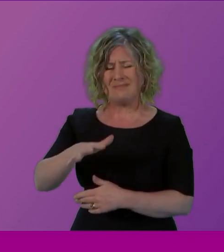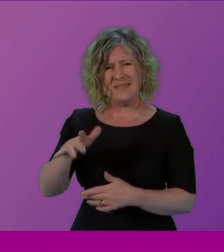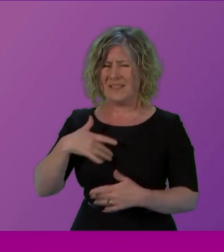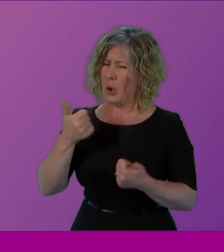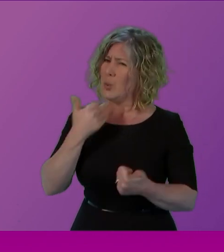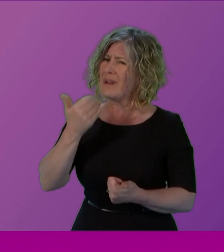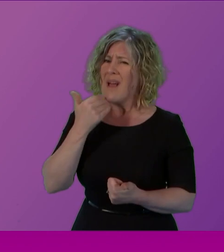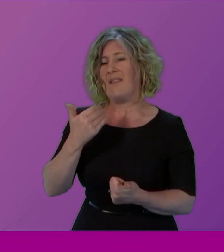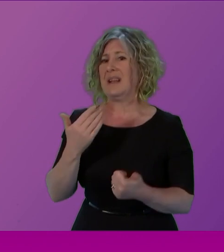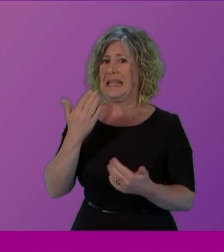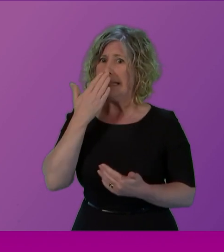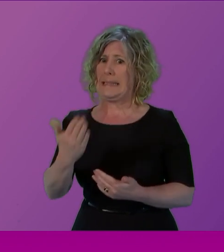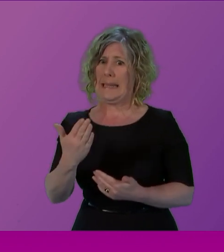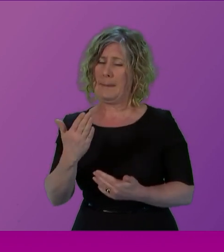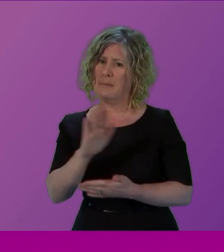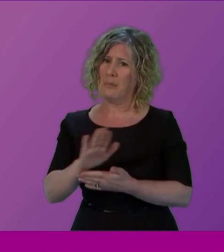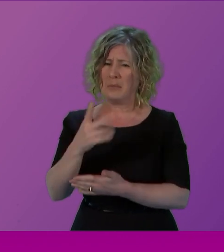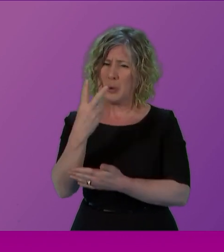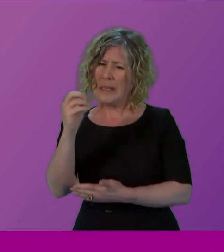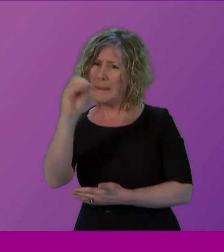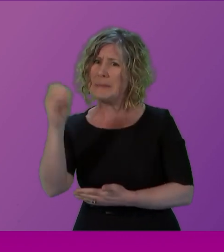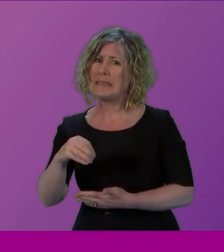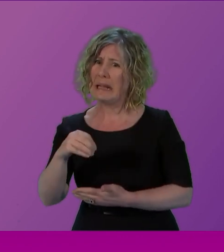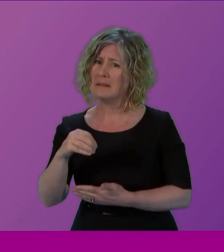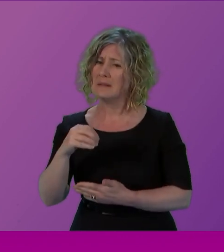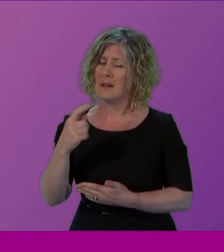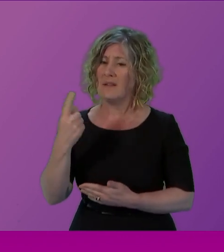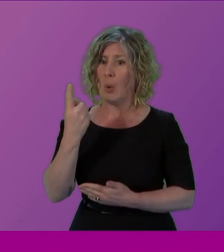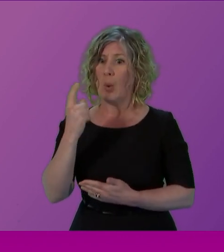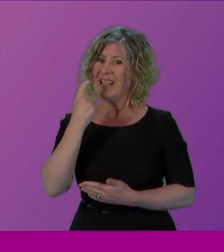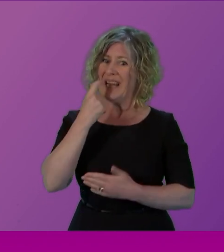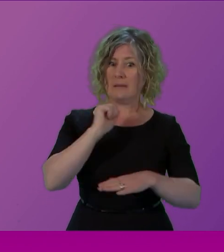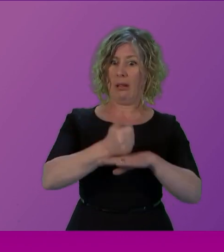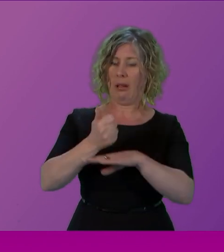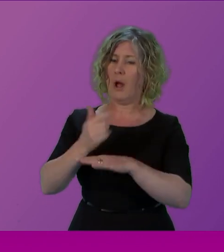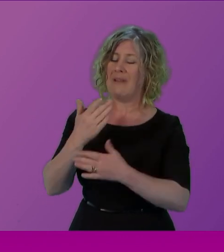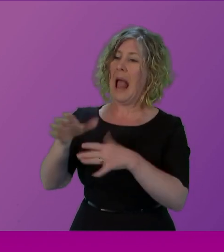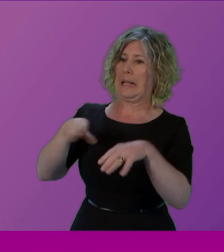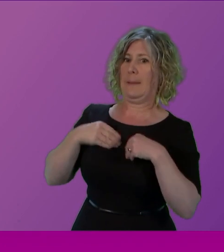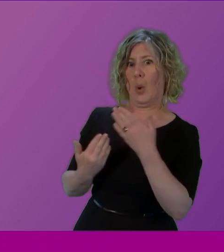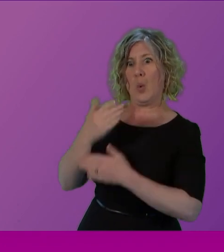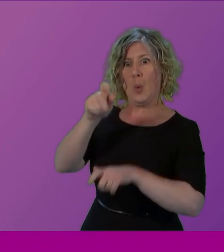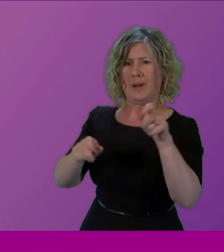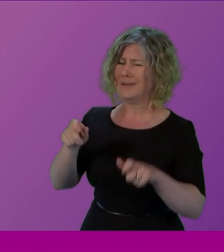practices are taking on new patients and that, in four health board areas in Scotland, zero